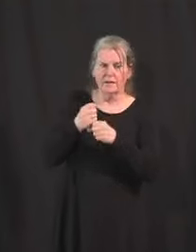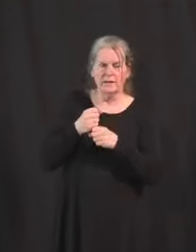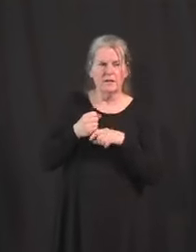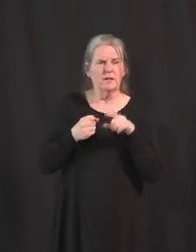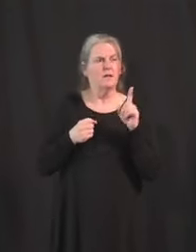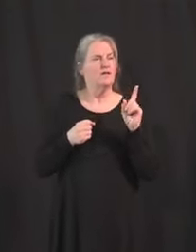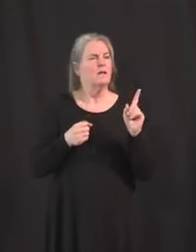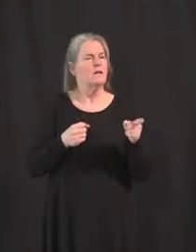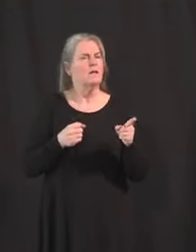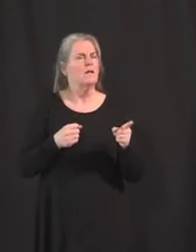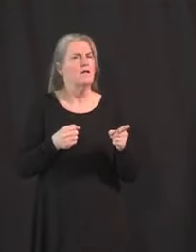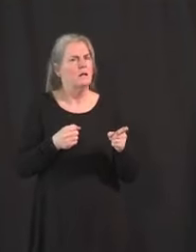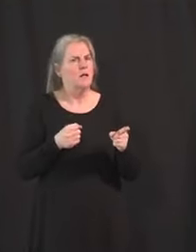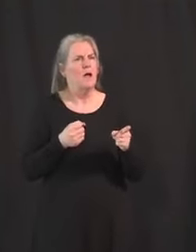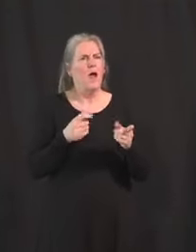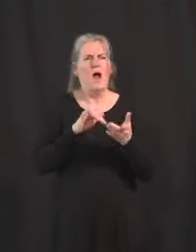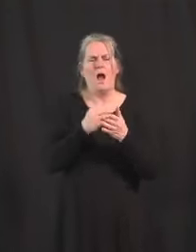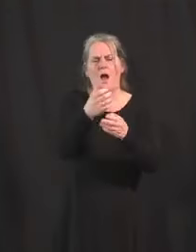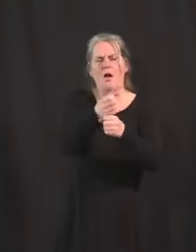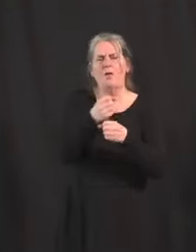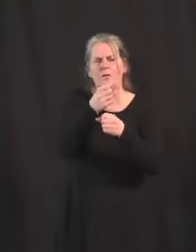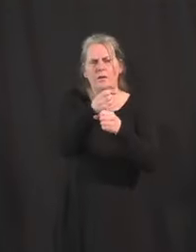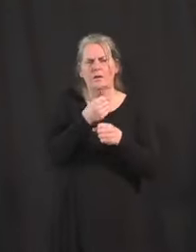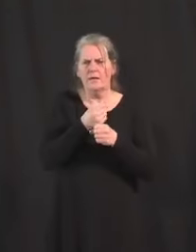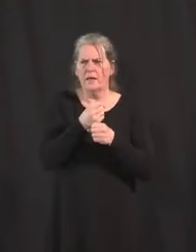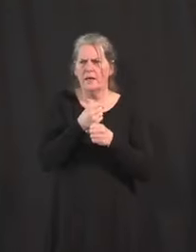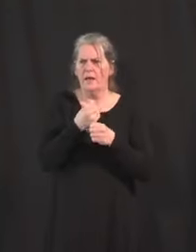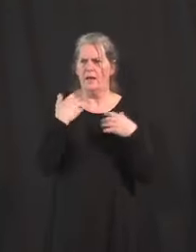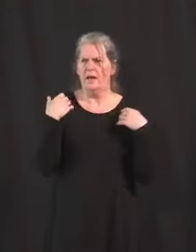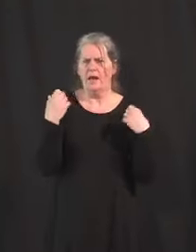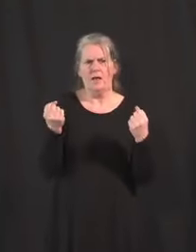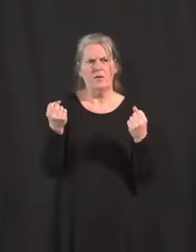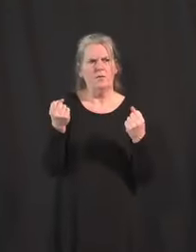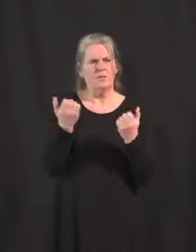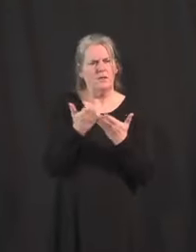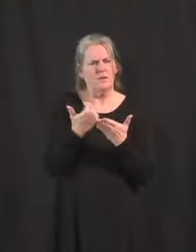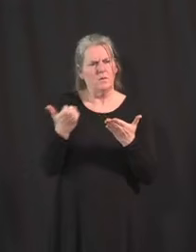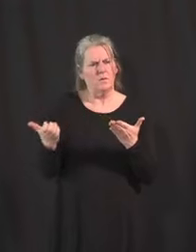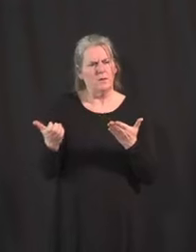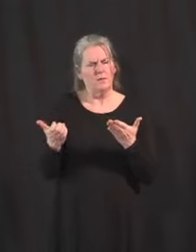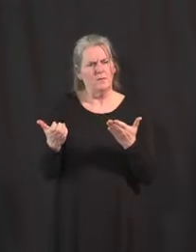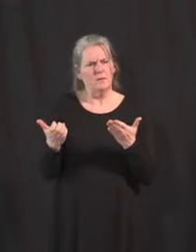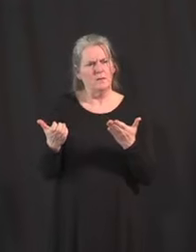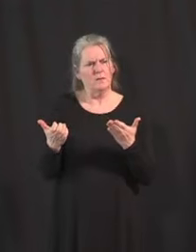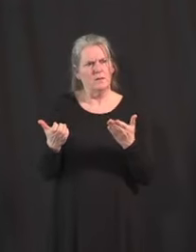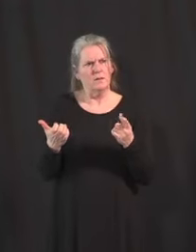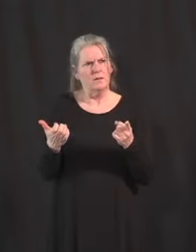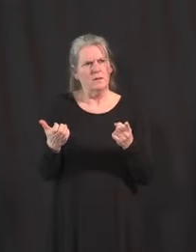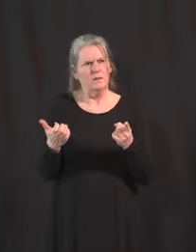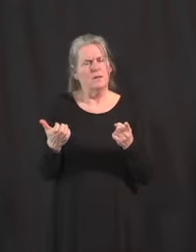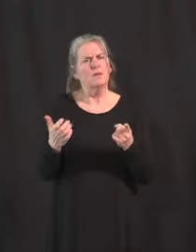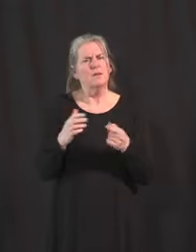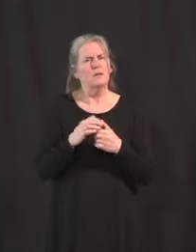OBTAINING MEDICAL, I CAN -- I MEAN, A PART -- I GUESS THE QUESTION IS APART FROM PPE IS